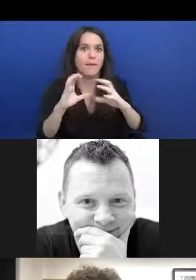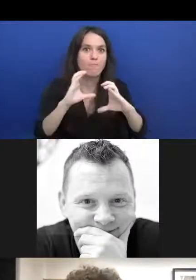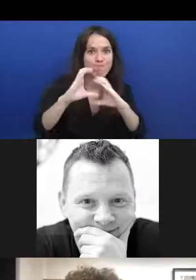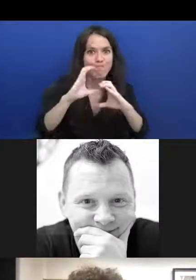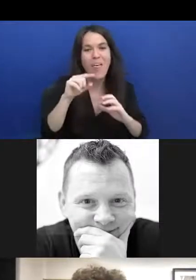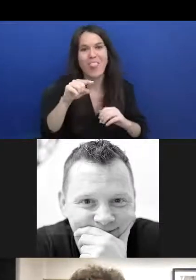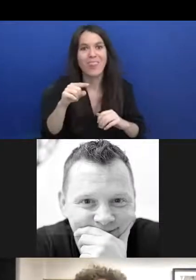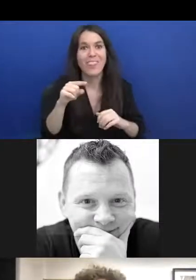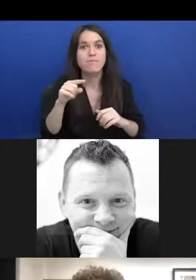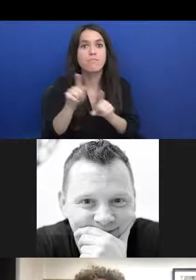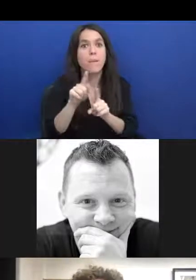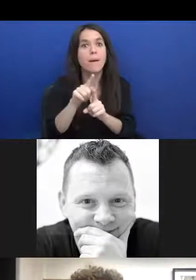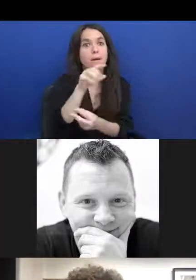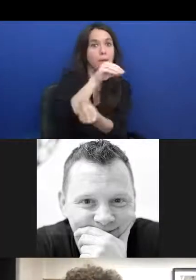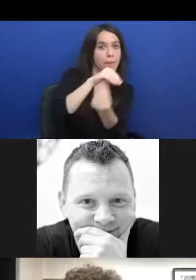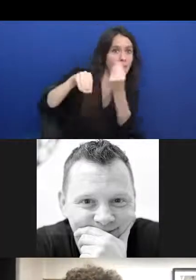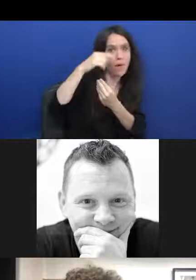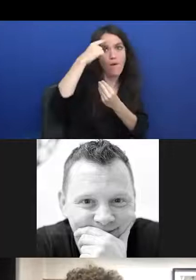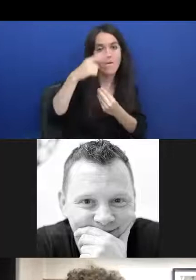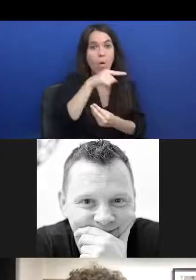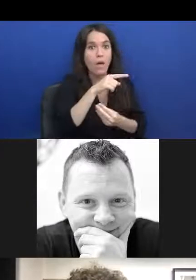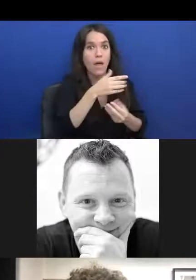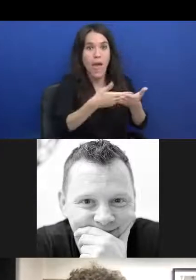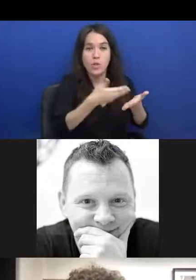all the other languages ancestral languages that people had had